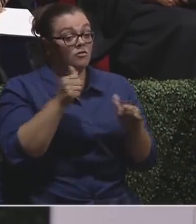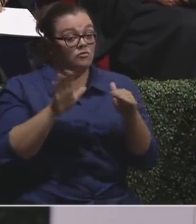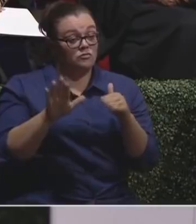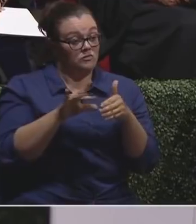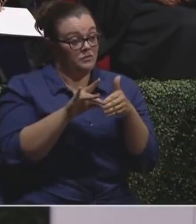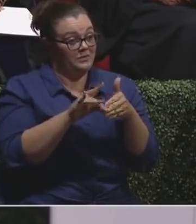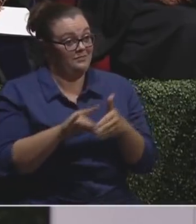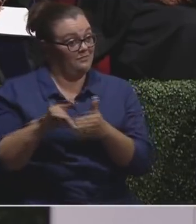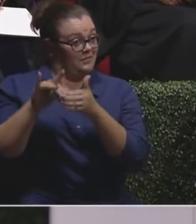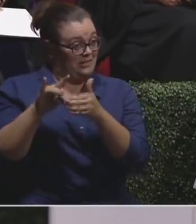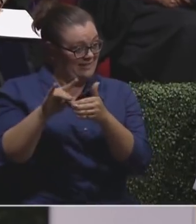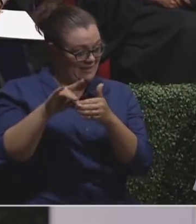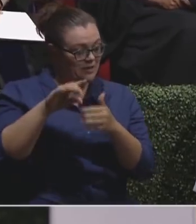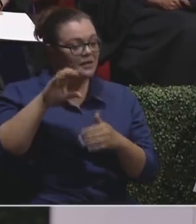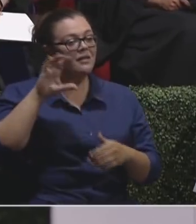THROUGH 12TH GRADE STUDENTS IN THE GREATER MACARTHUR PARK AREA.